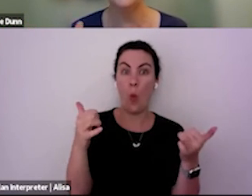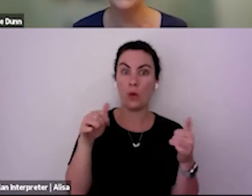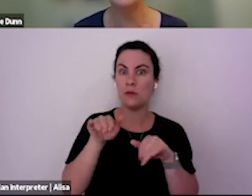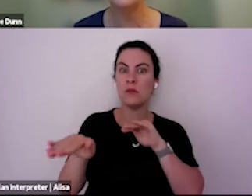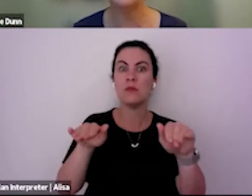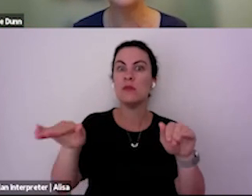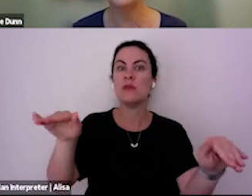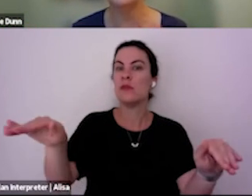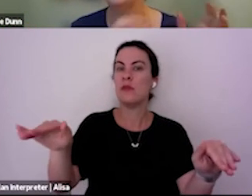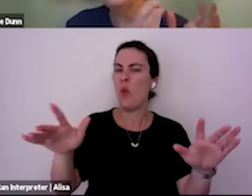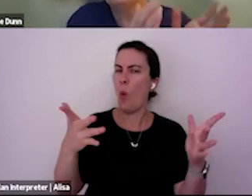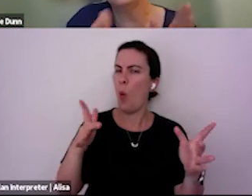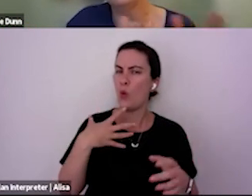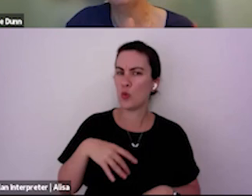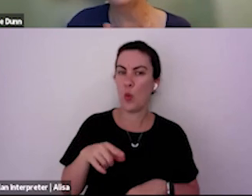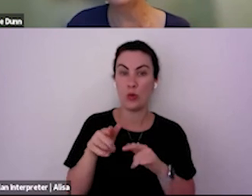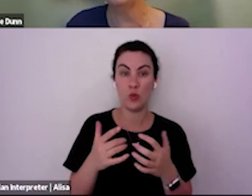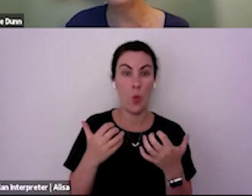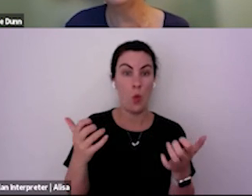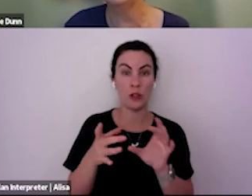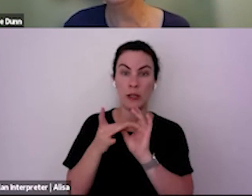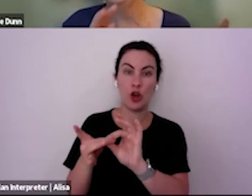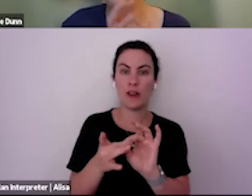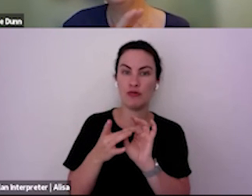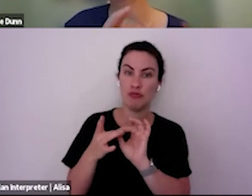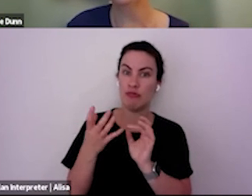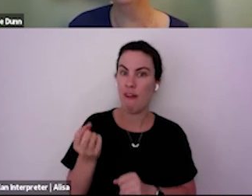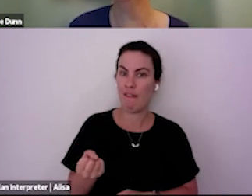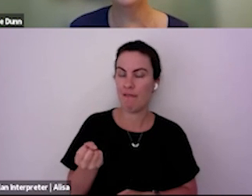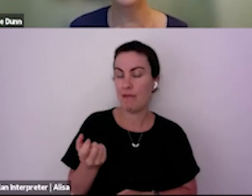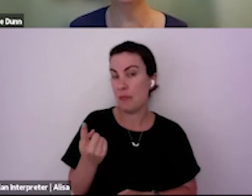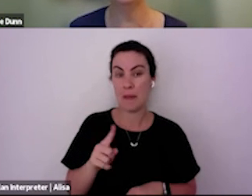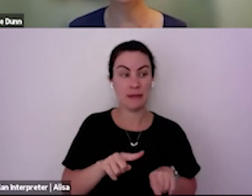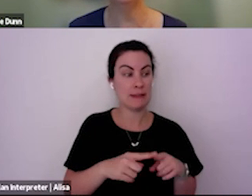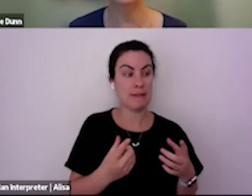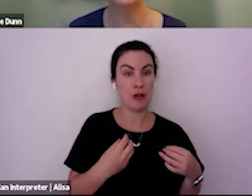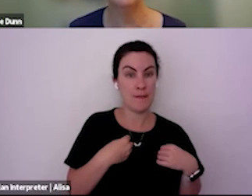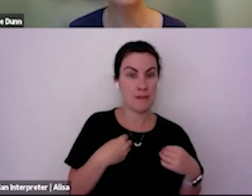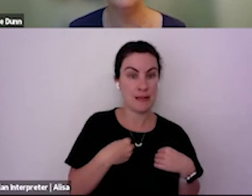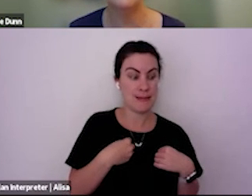of those things, and it may be the different business segments have different goals attached to strategy for them.